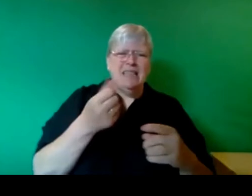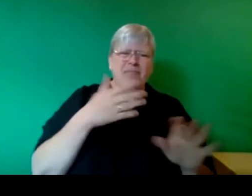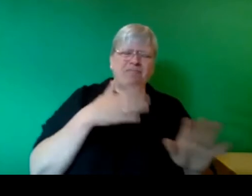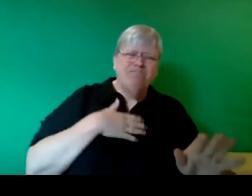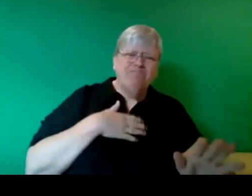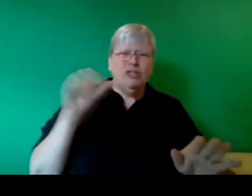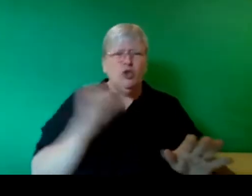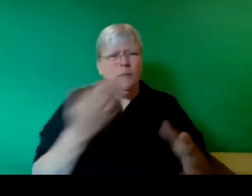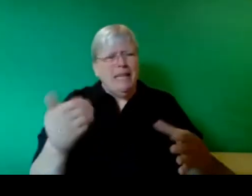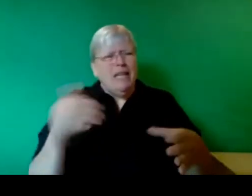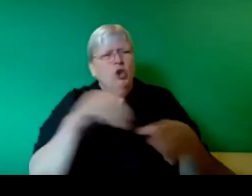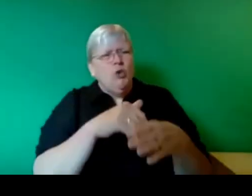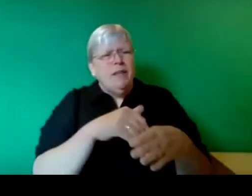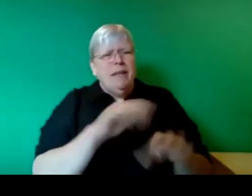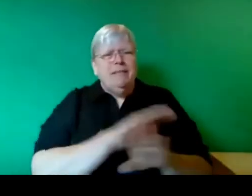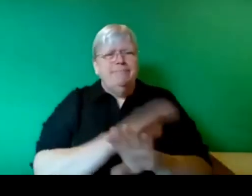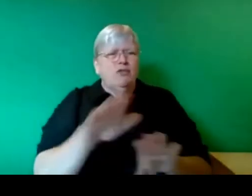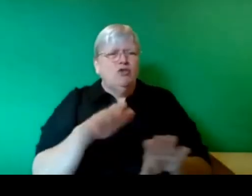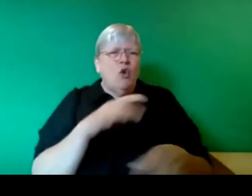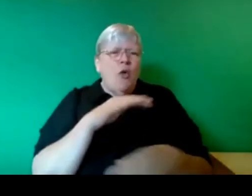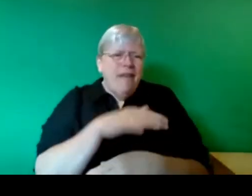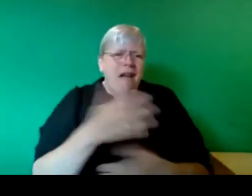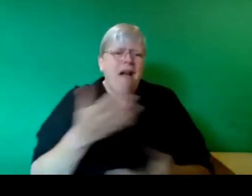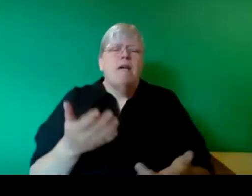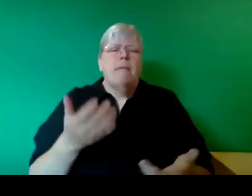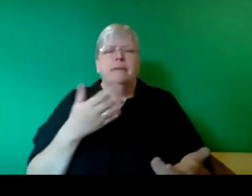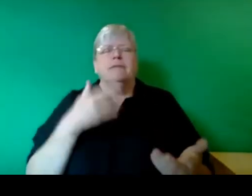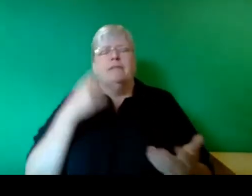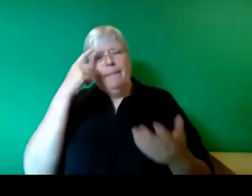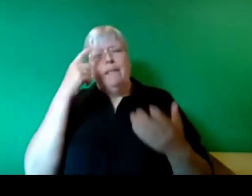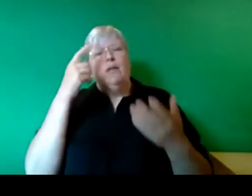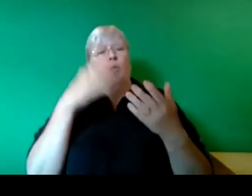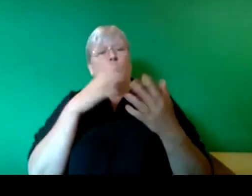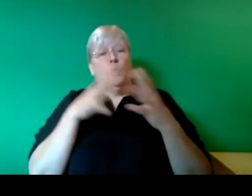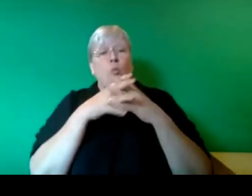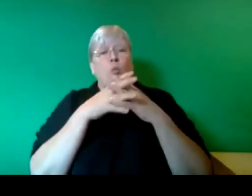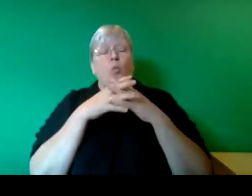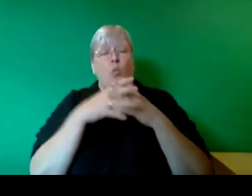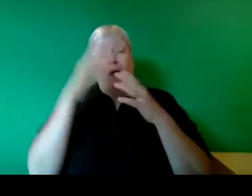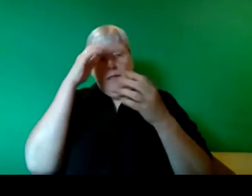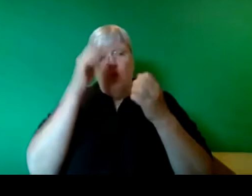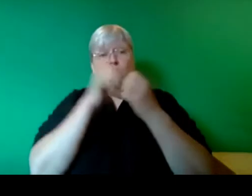that we didn't. That said I would say it's worth remembering that the Commission, and welcoming